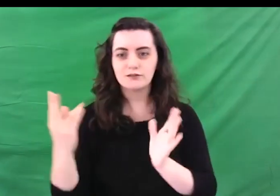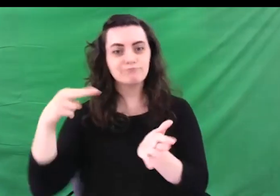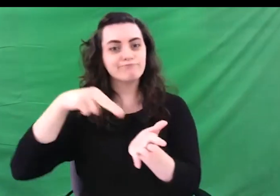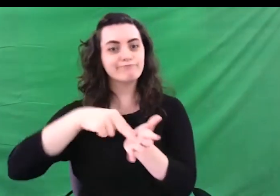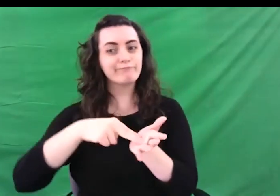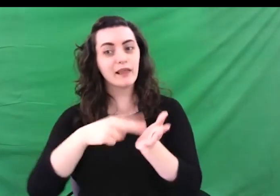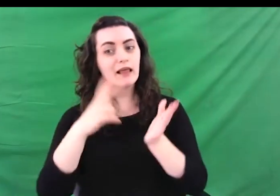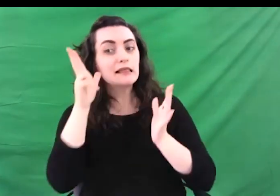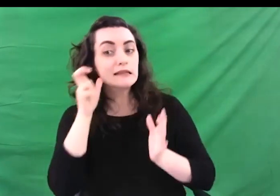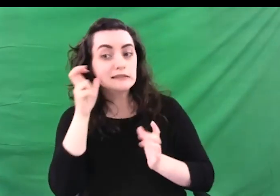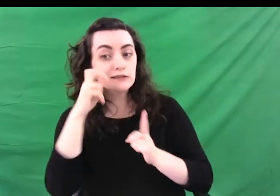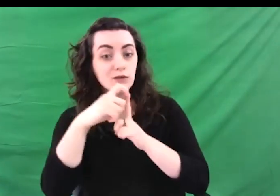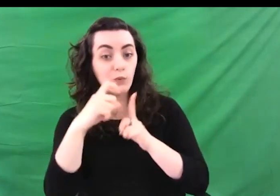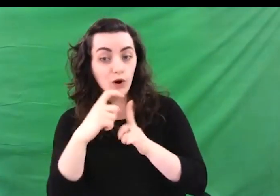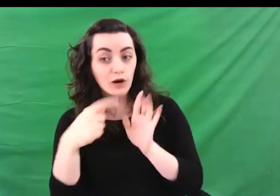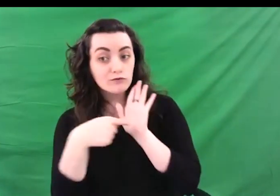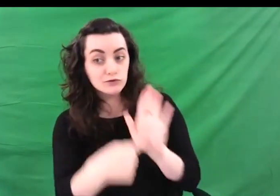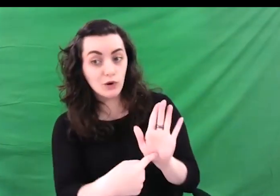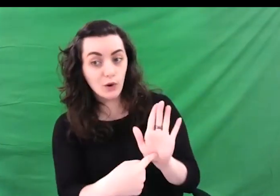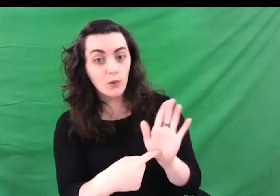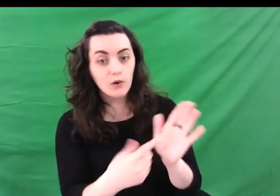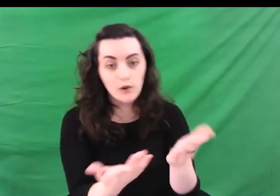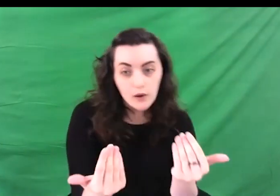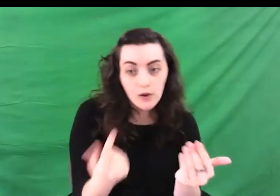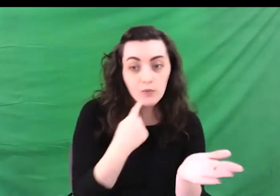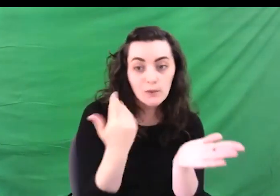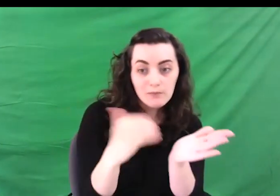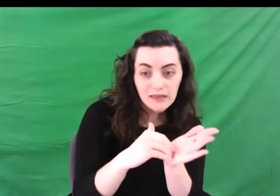would repeat it and then isolate the digraph in the words.